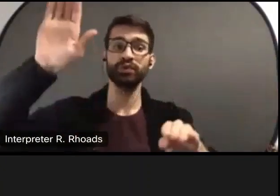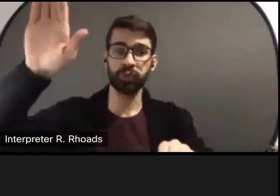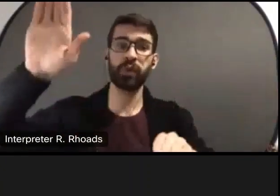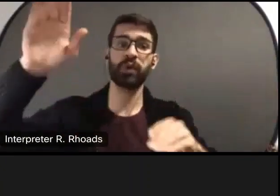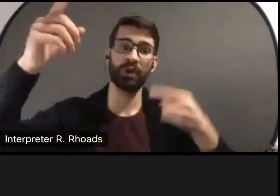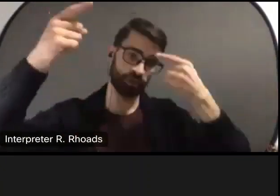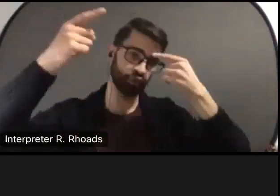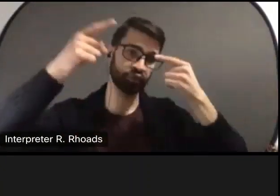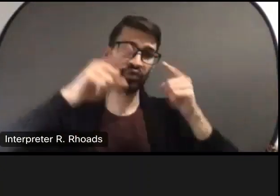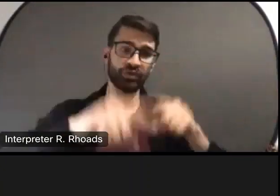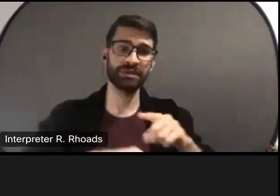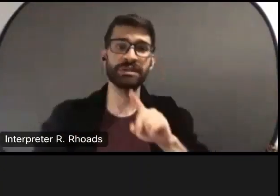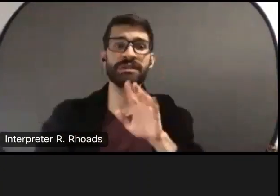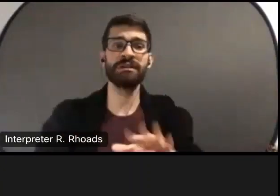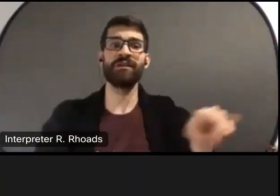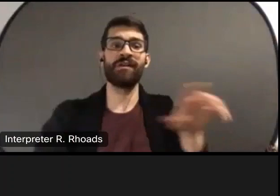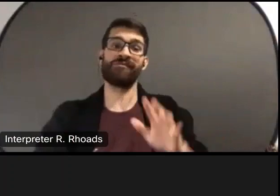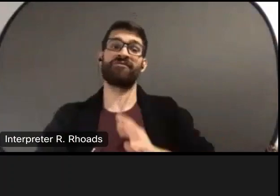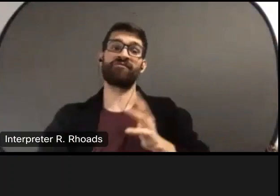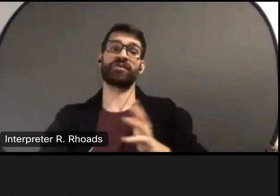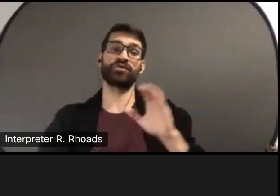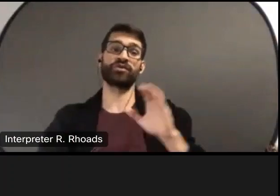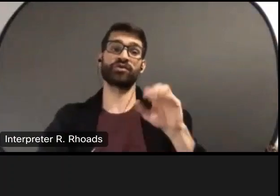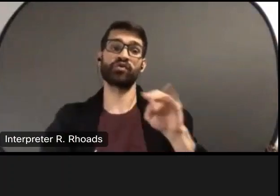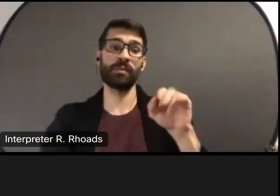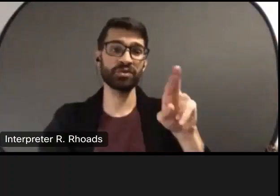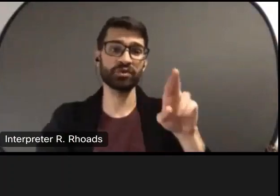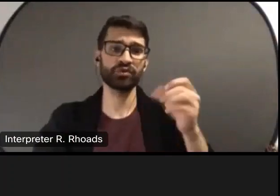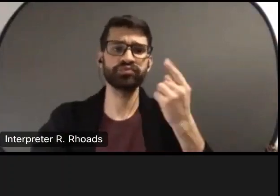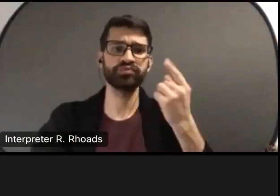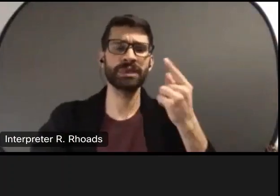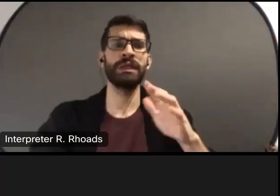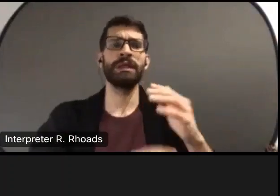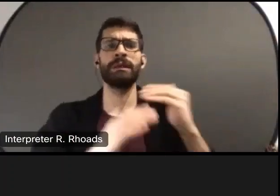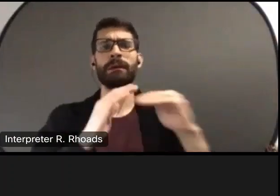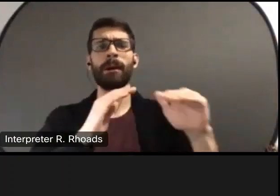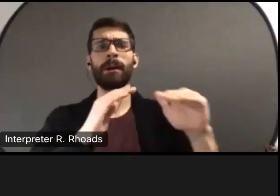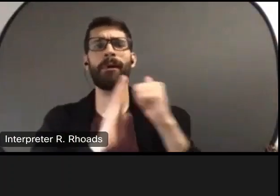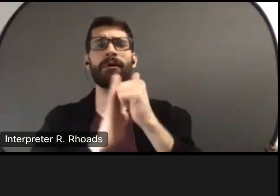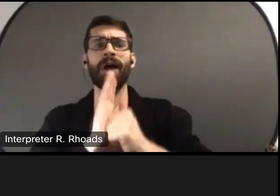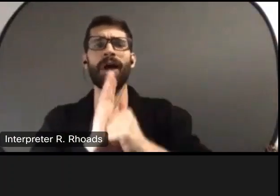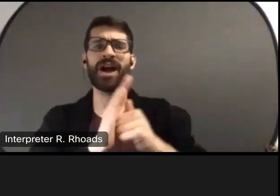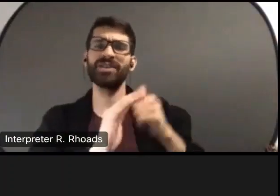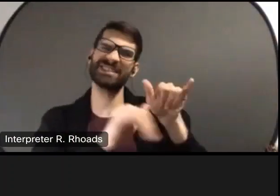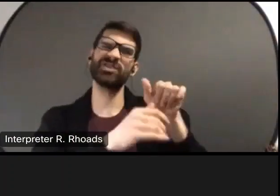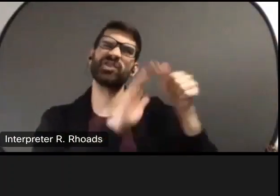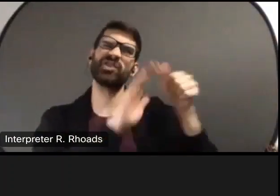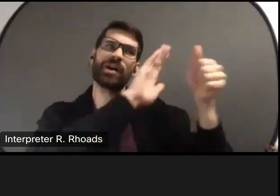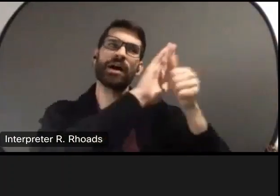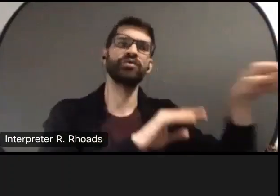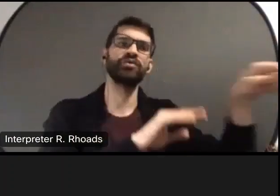Technically, those email accounts still belong to the Commissioners who are still serving in their